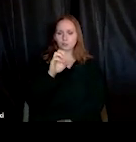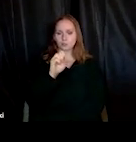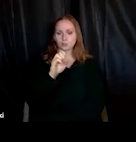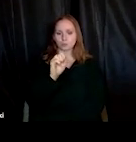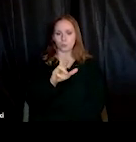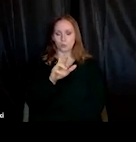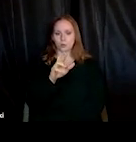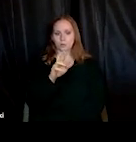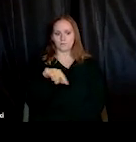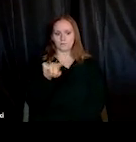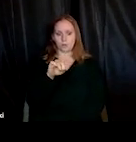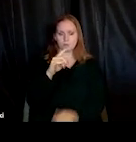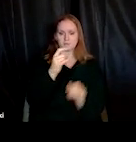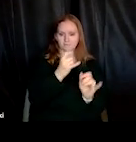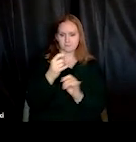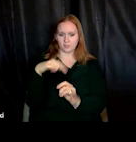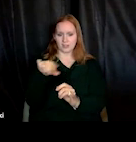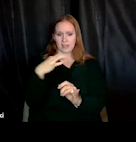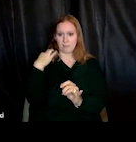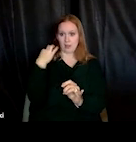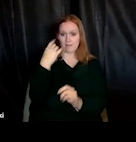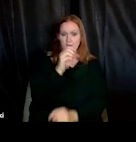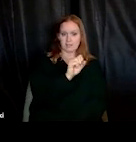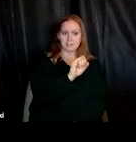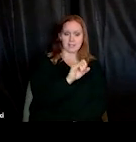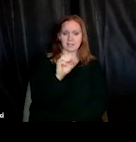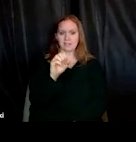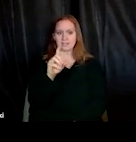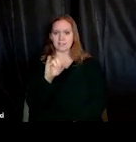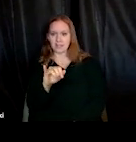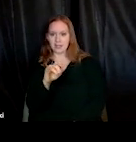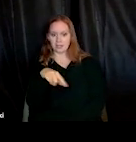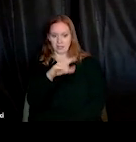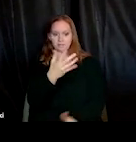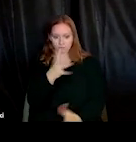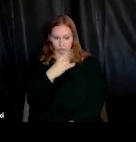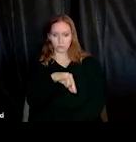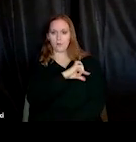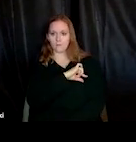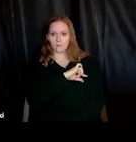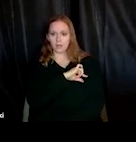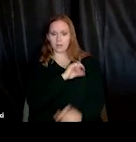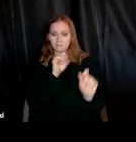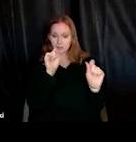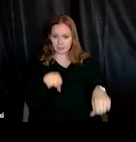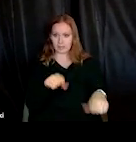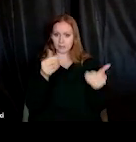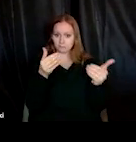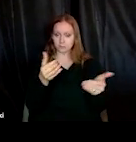for SSI or SSDI that qualified but are still able to work can get a referral